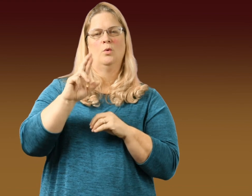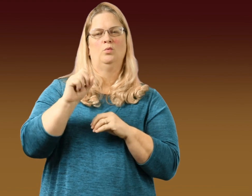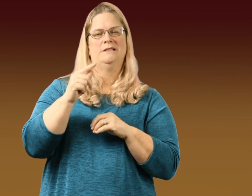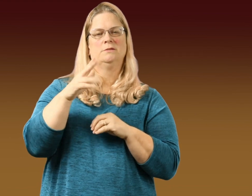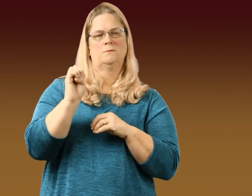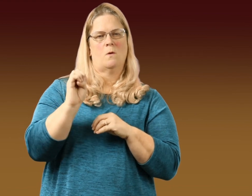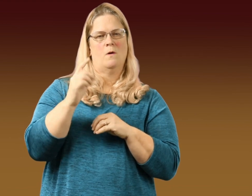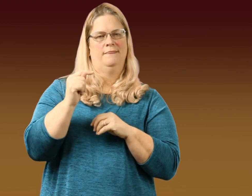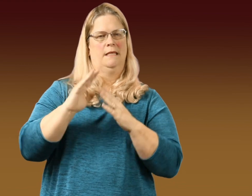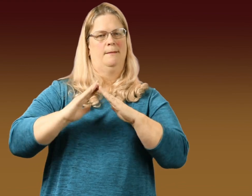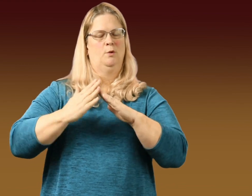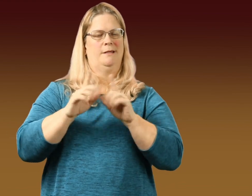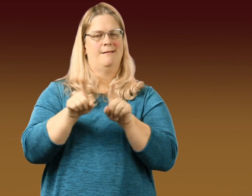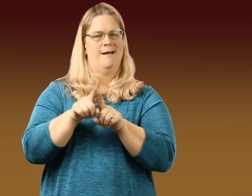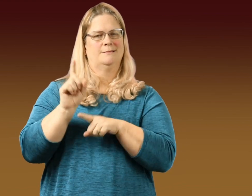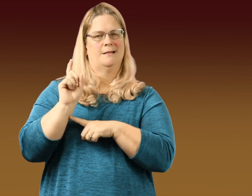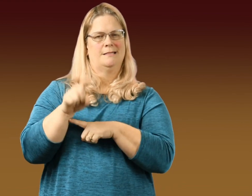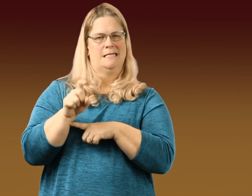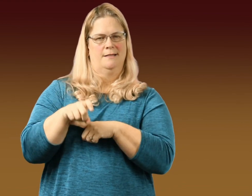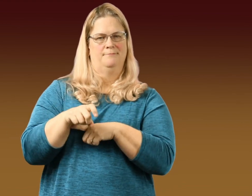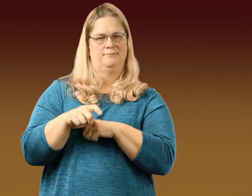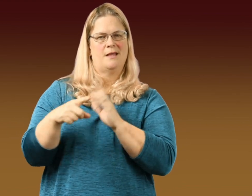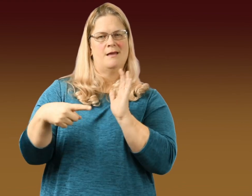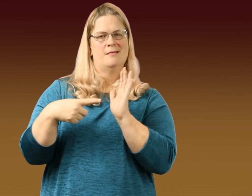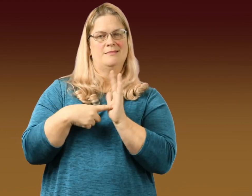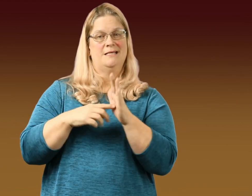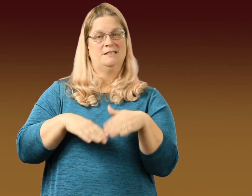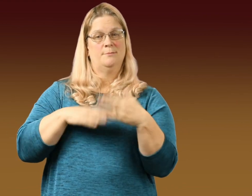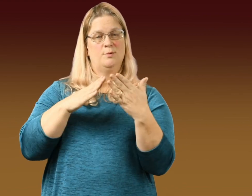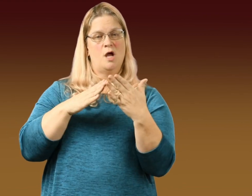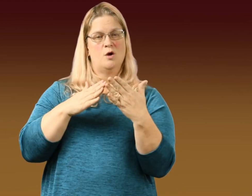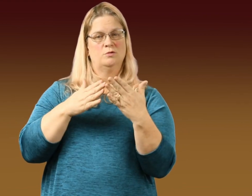and restore the community as needed.